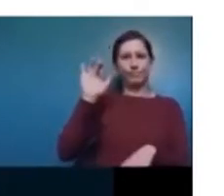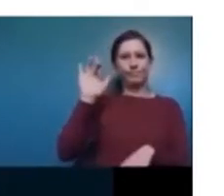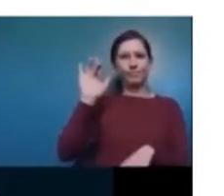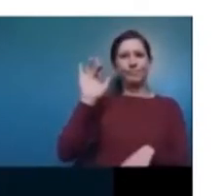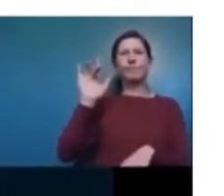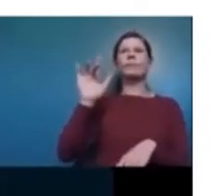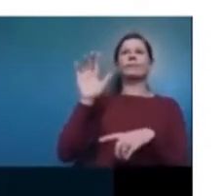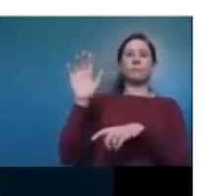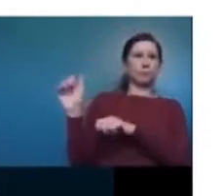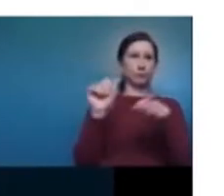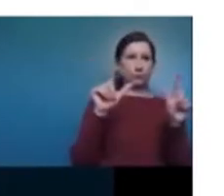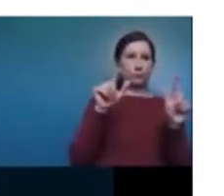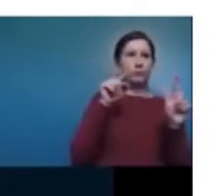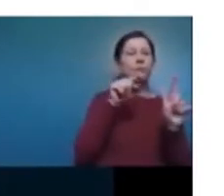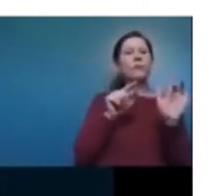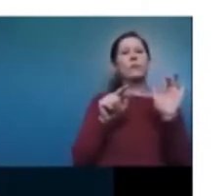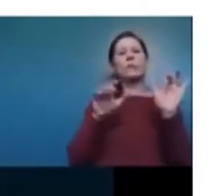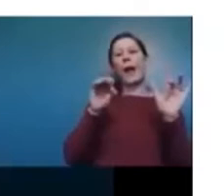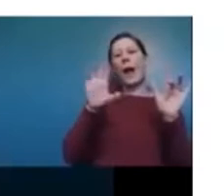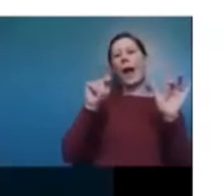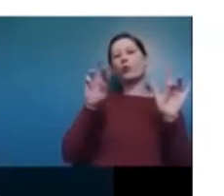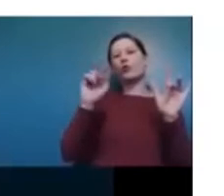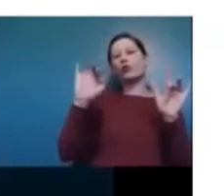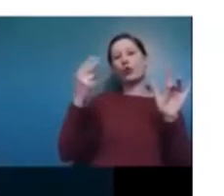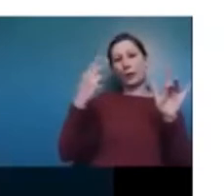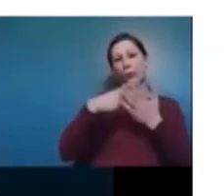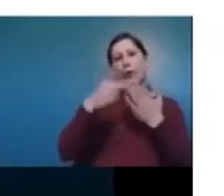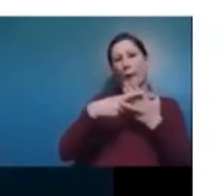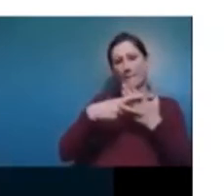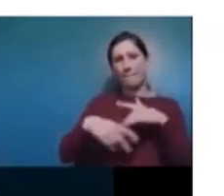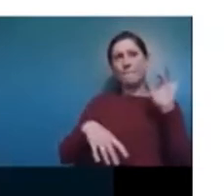On that page click Outreach programs. And on that page you